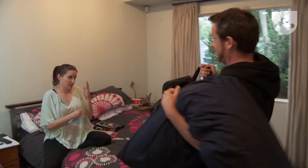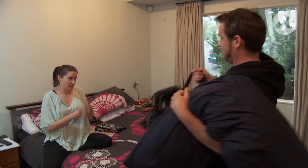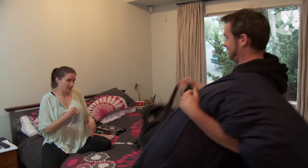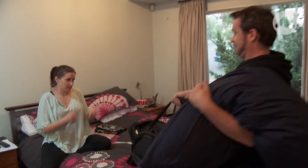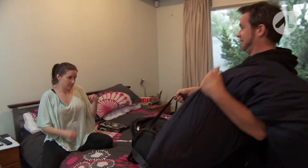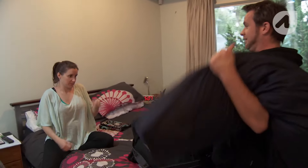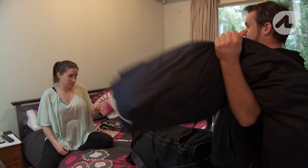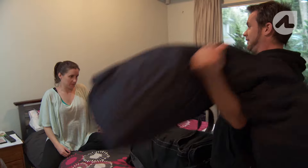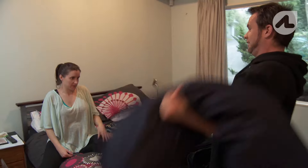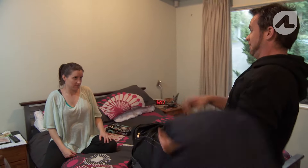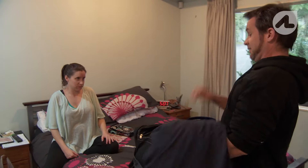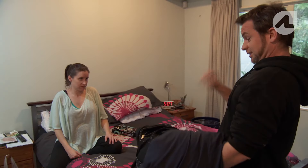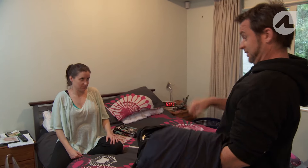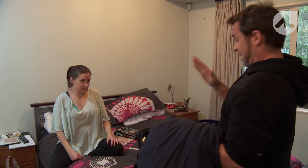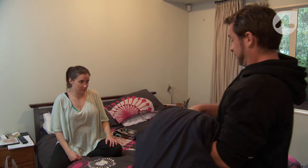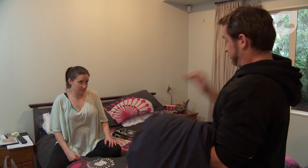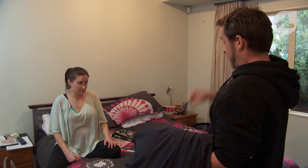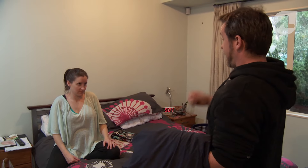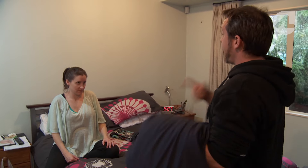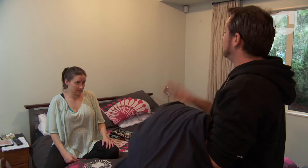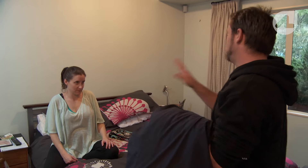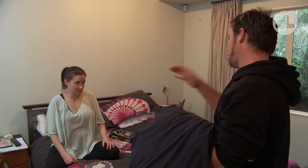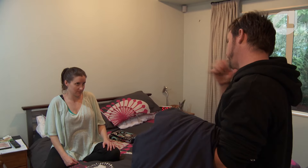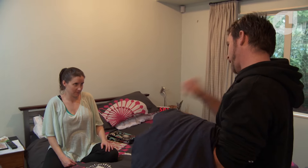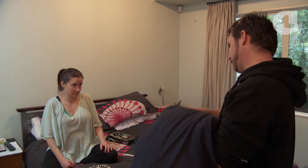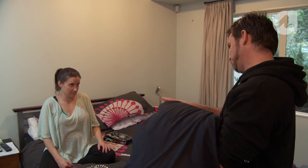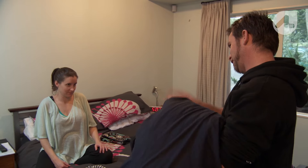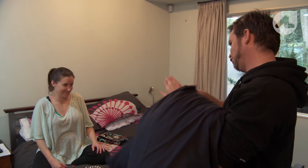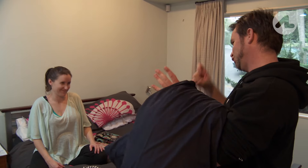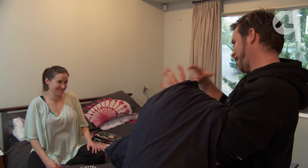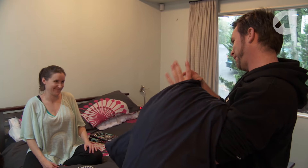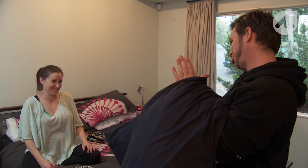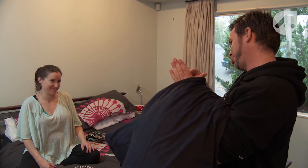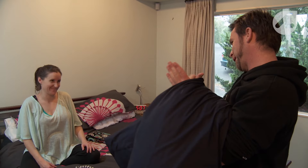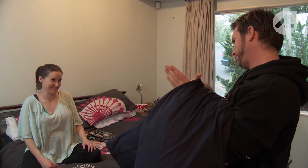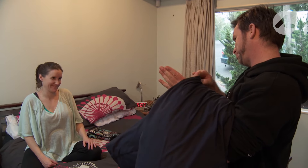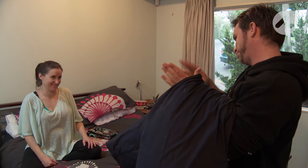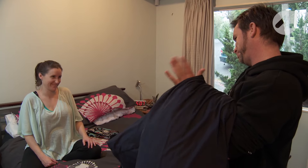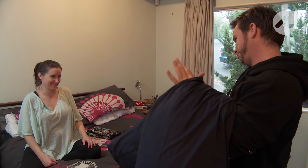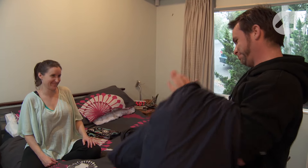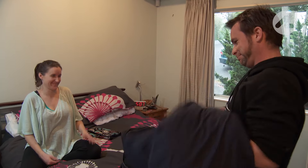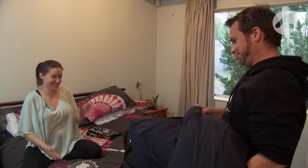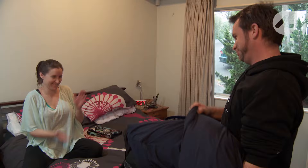Last bag? Last bag and your man, Jack Tame.